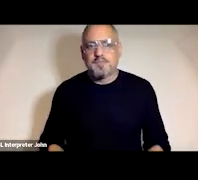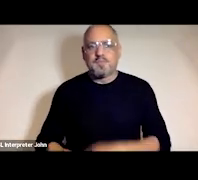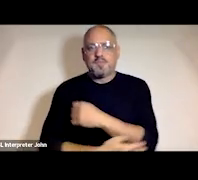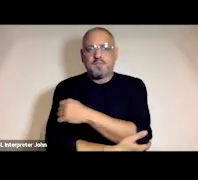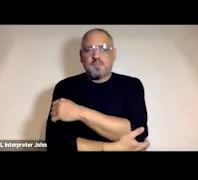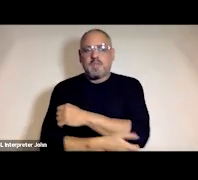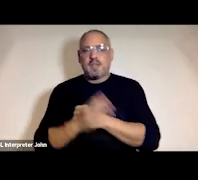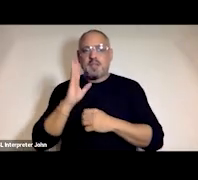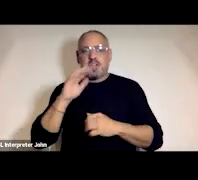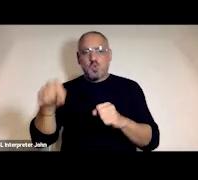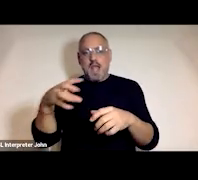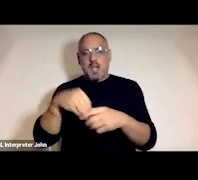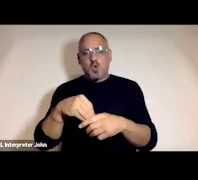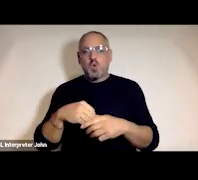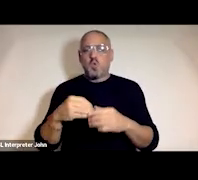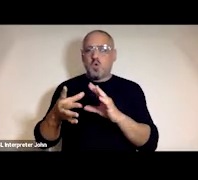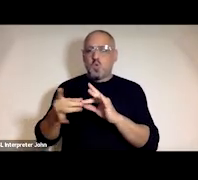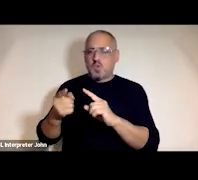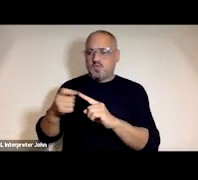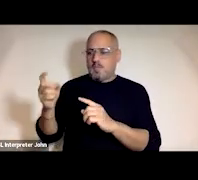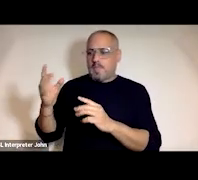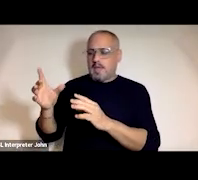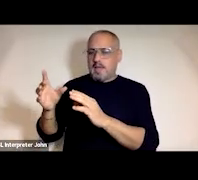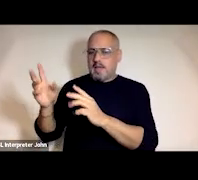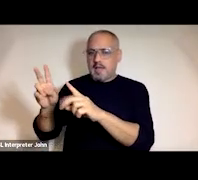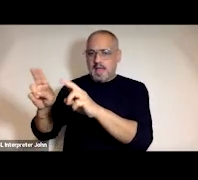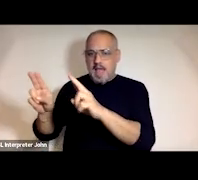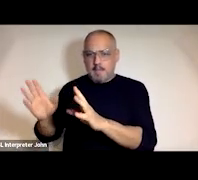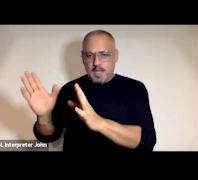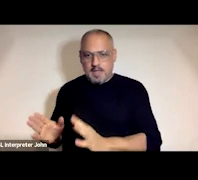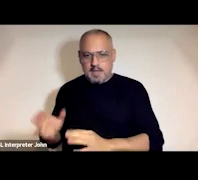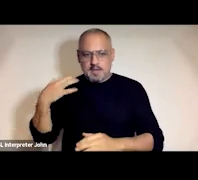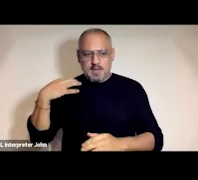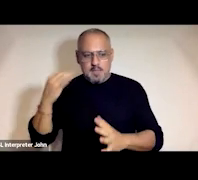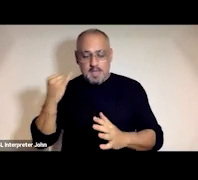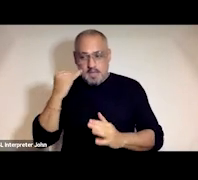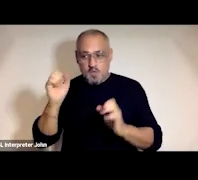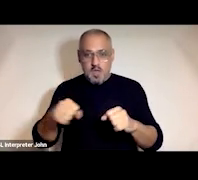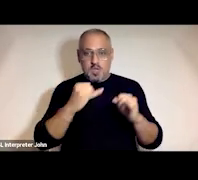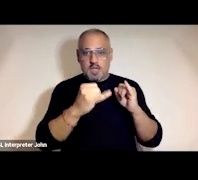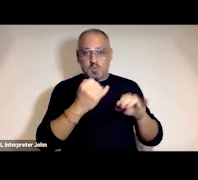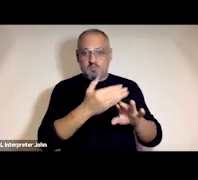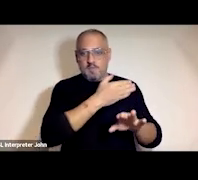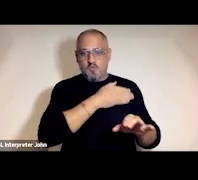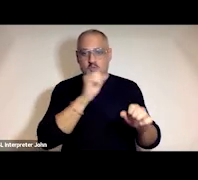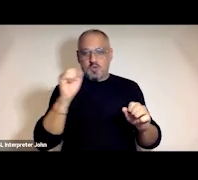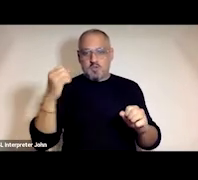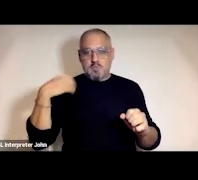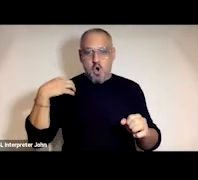You can include quotes from the applicant. If you're able to interview former employers, that can be helpful.